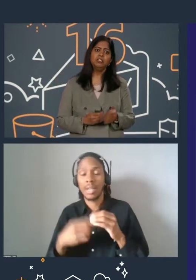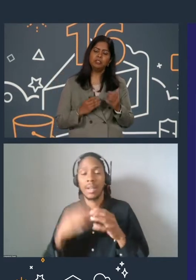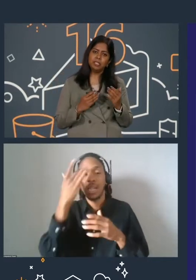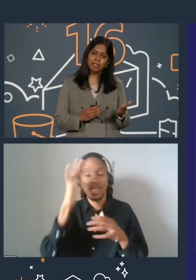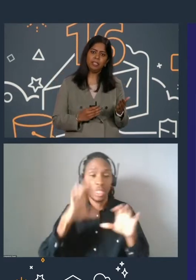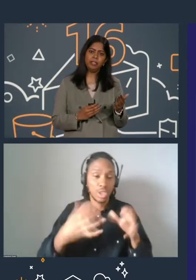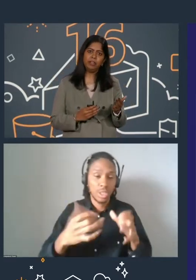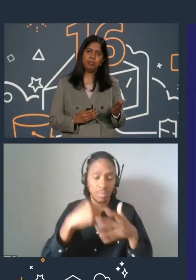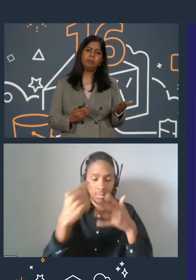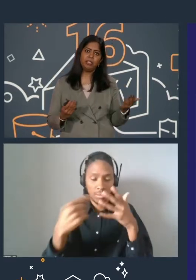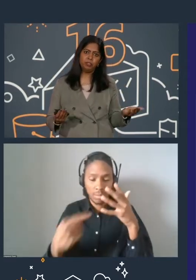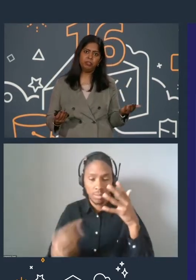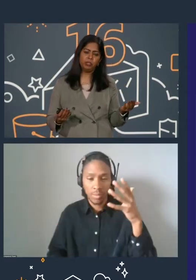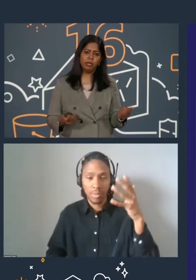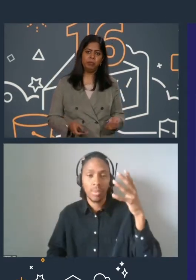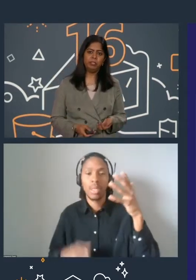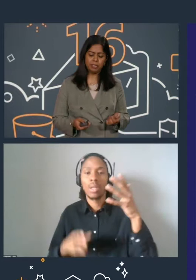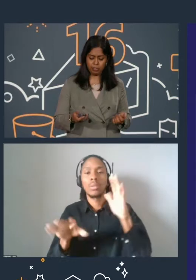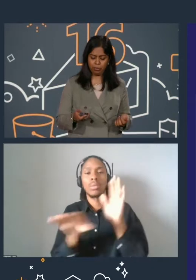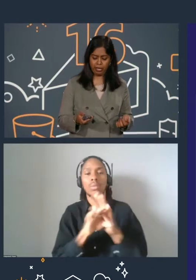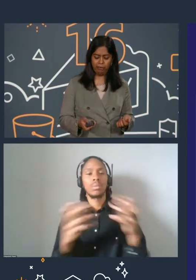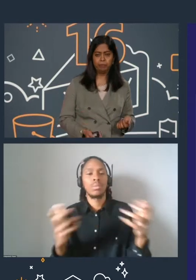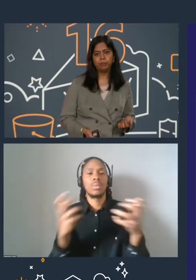So select the event based on the requirements that you have.